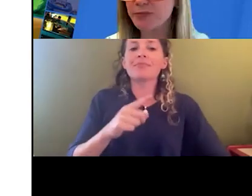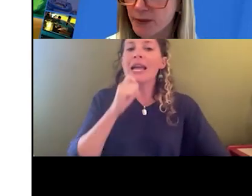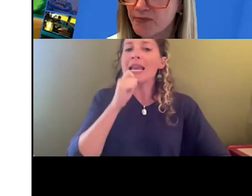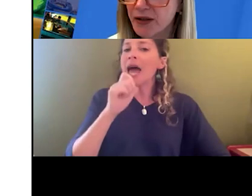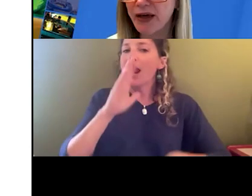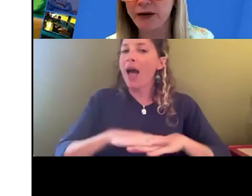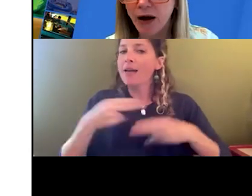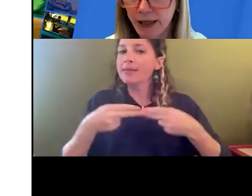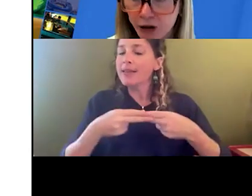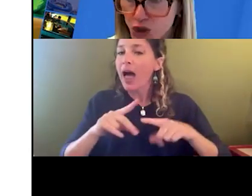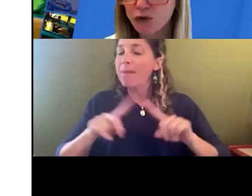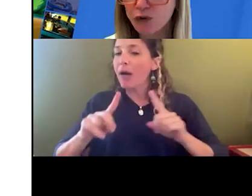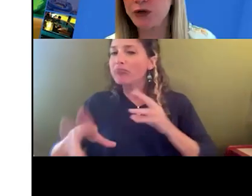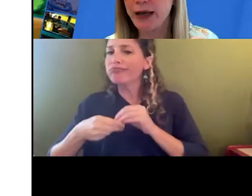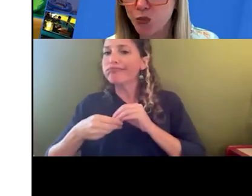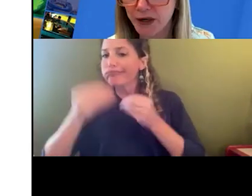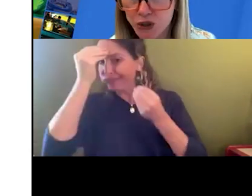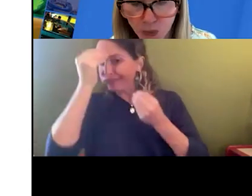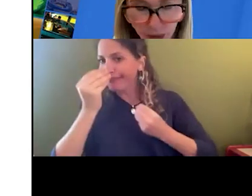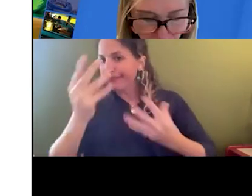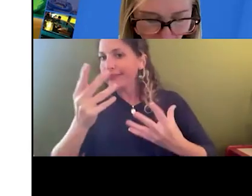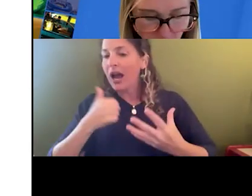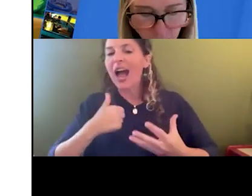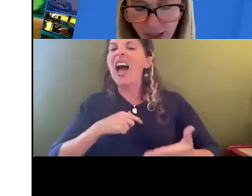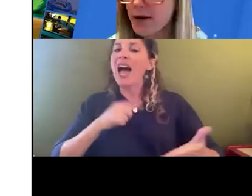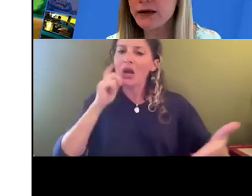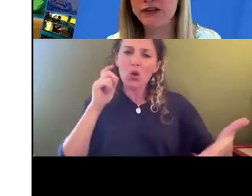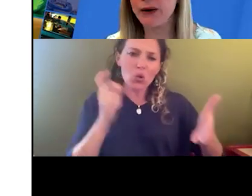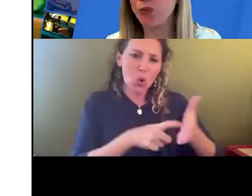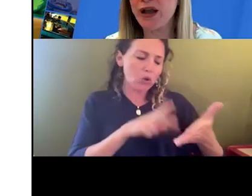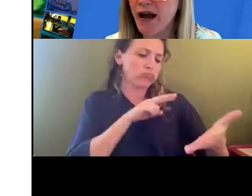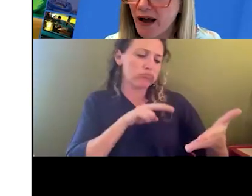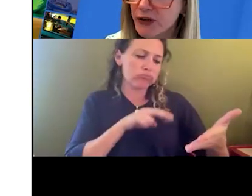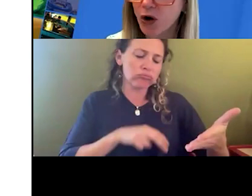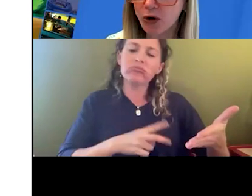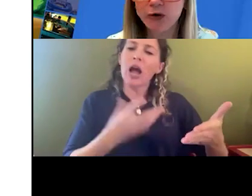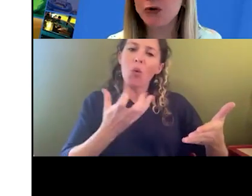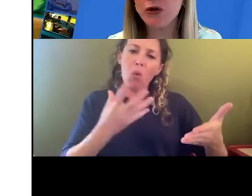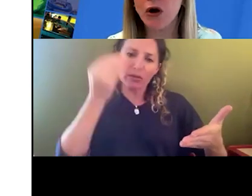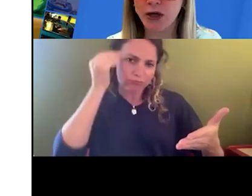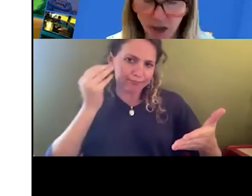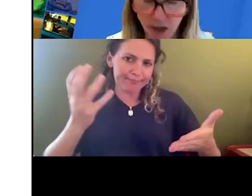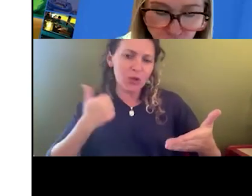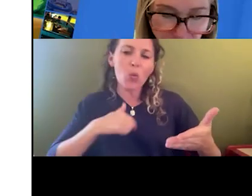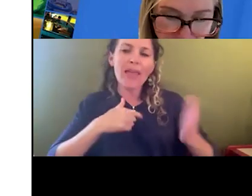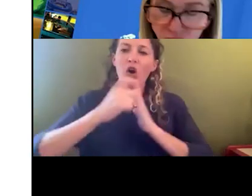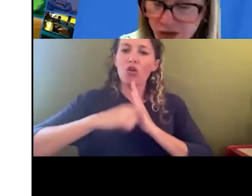but something that I looked over it and wanted to point out, is that we have an article on non-discrimination.